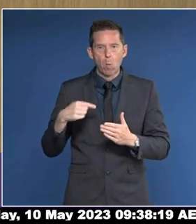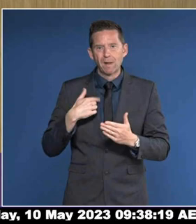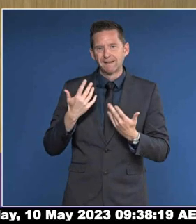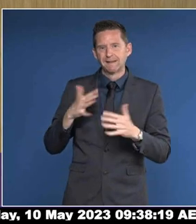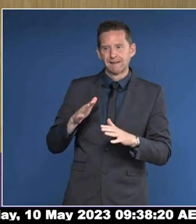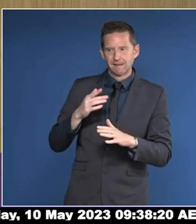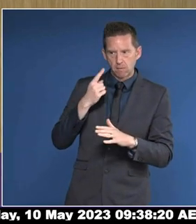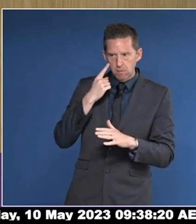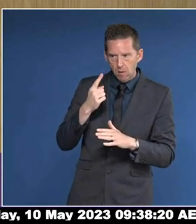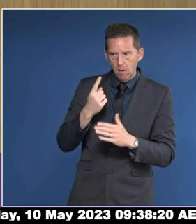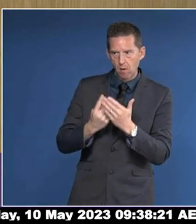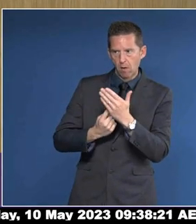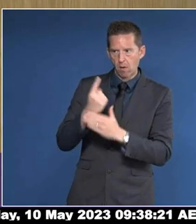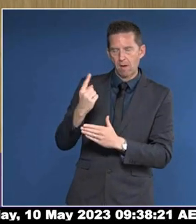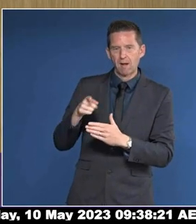So, that was recognised by departmental workers.